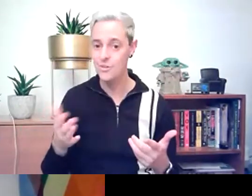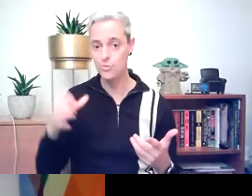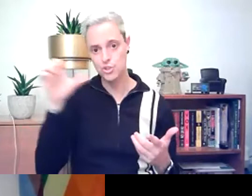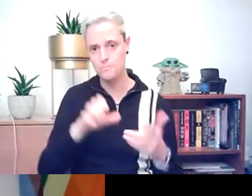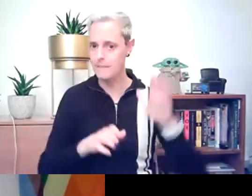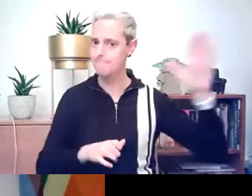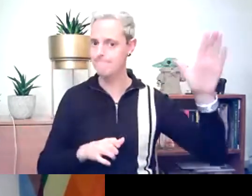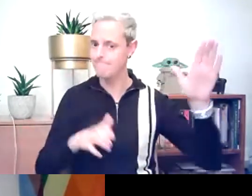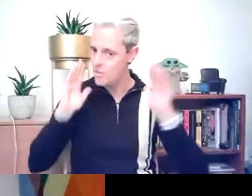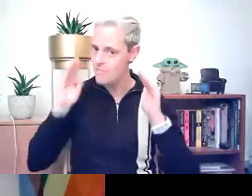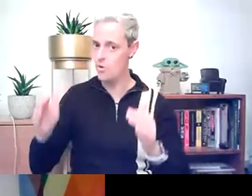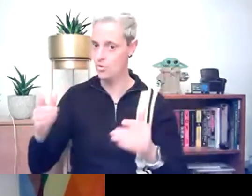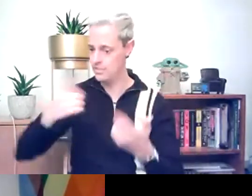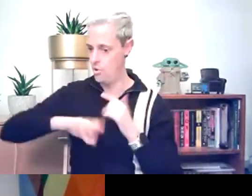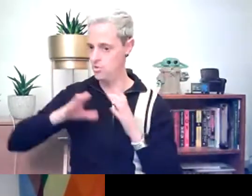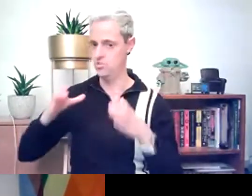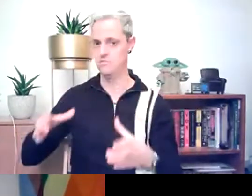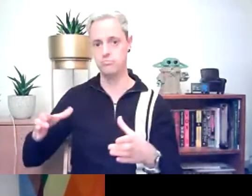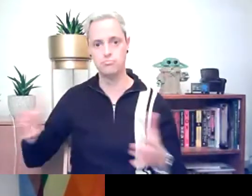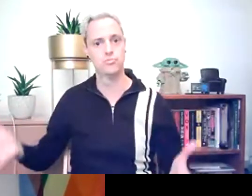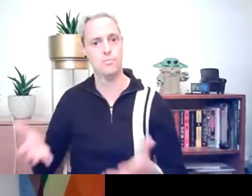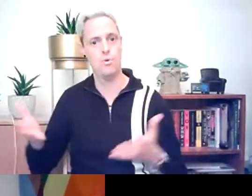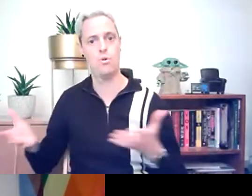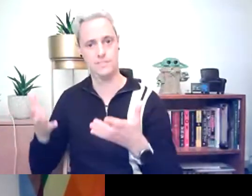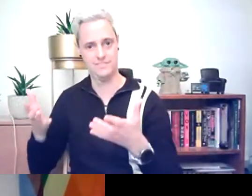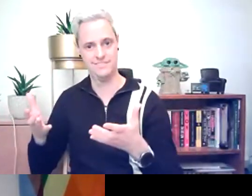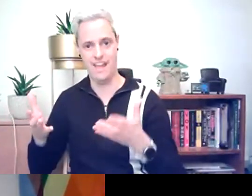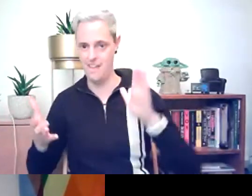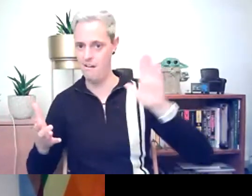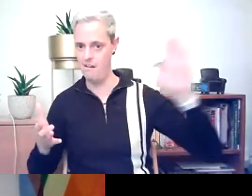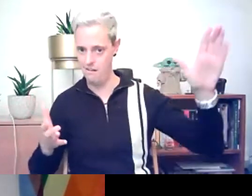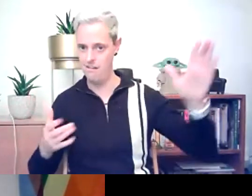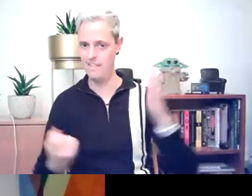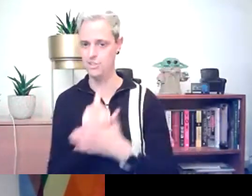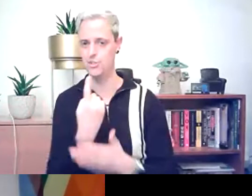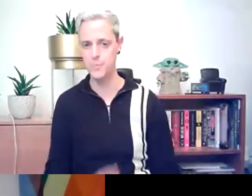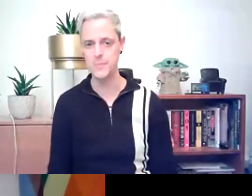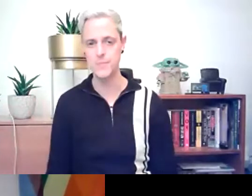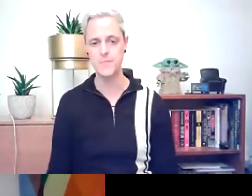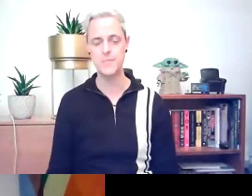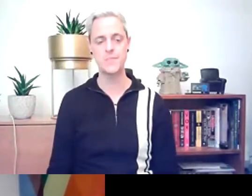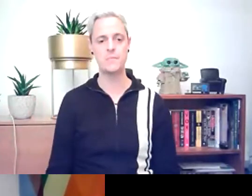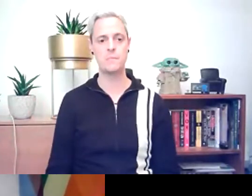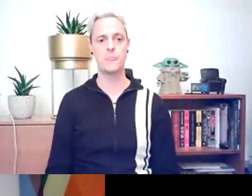look which is right at that. 18:42:02 Yeah, absolutely. Couldn't agree more. 18:42:05 And. Okay, well that's been really,